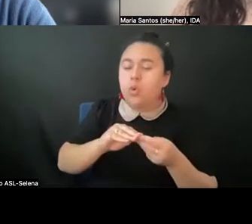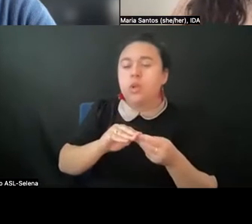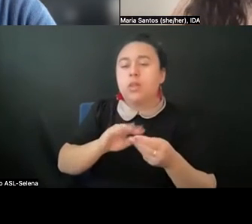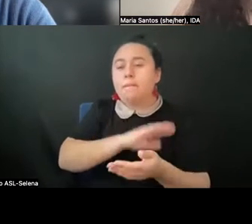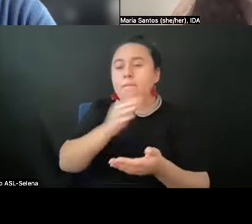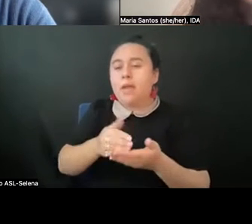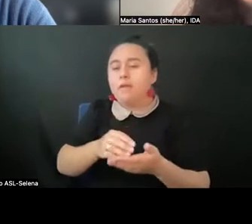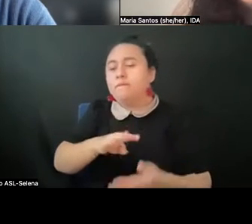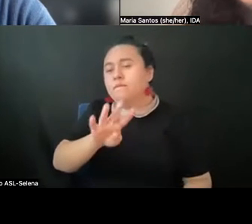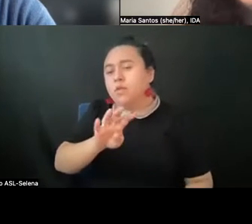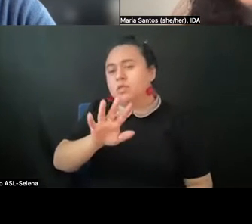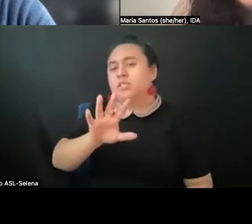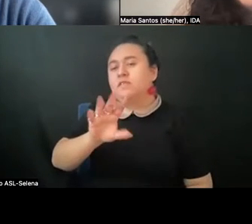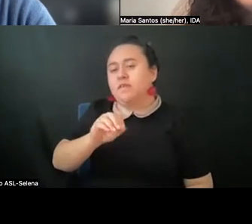Thank you.